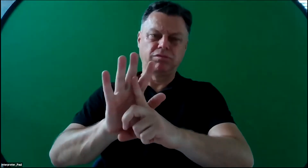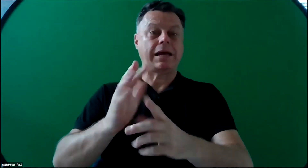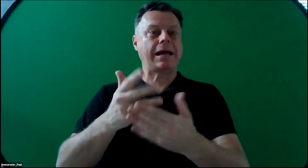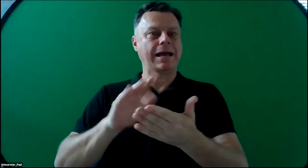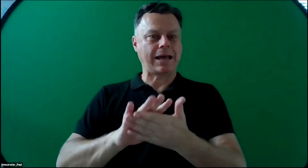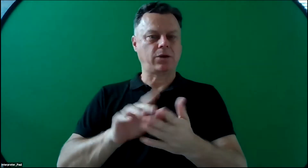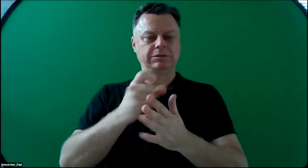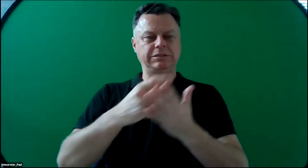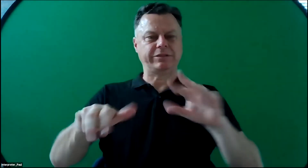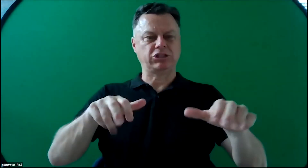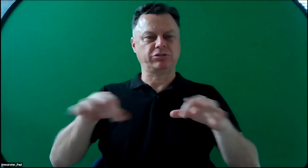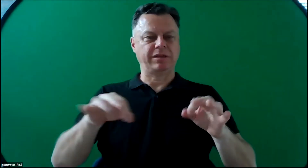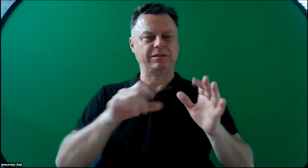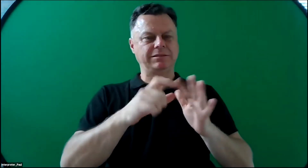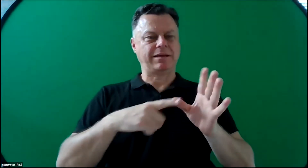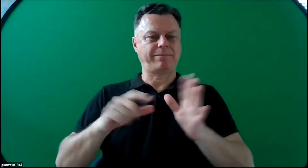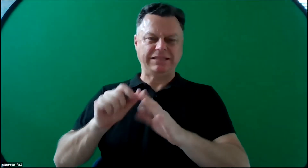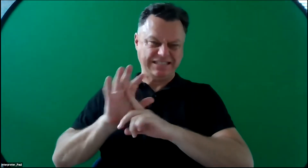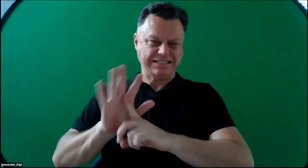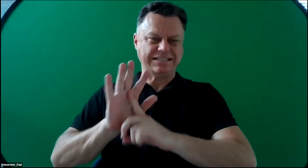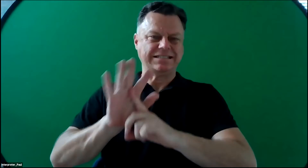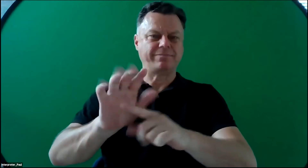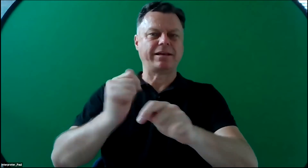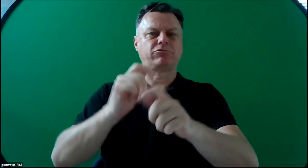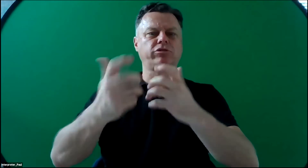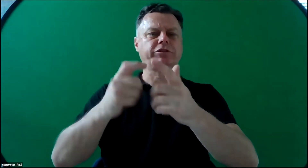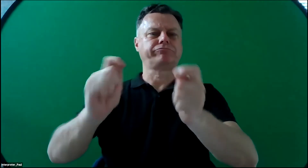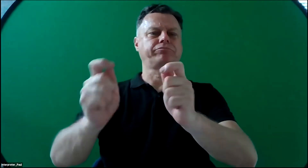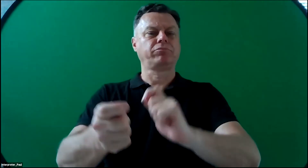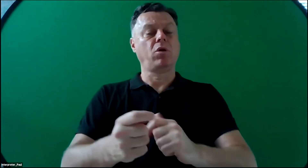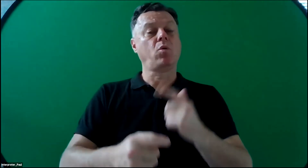Now, this is just one measure. And I don't want to say that it's the only measure because it's